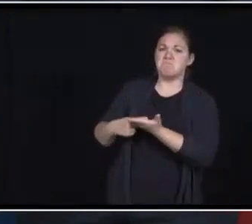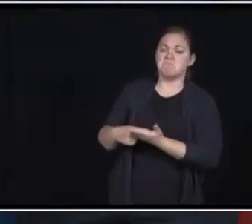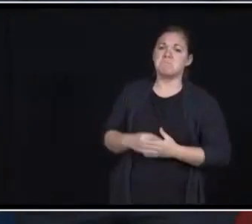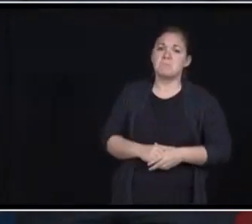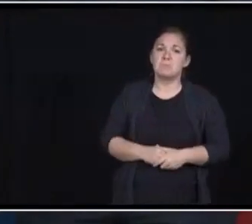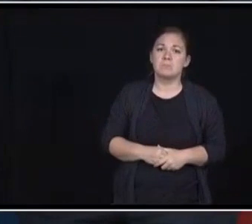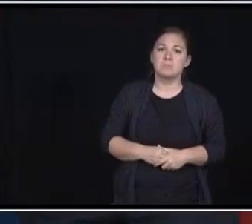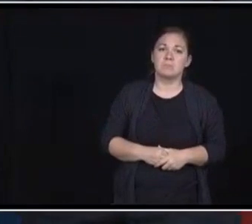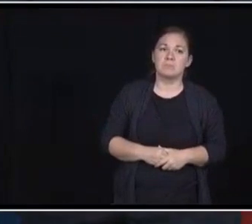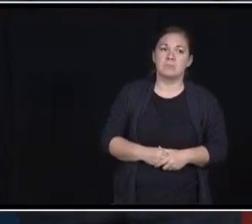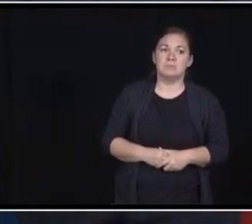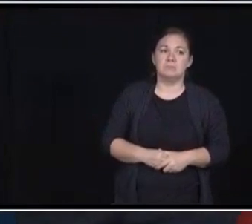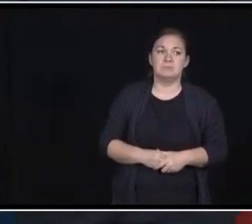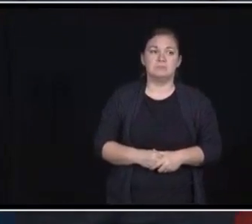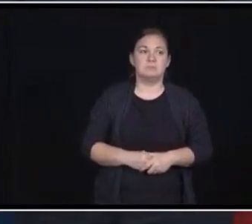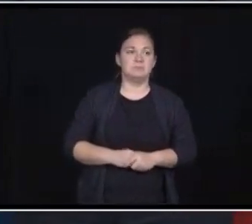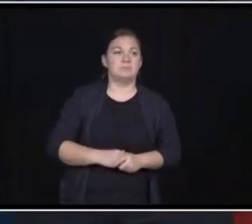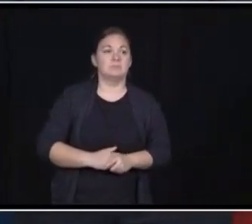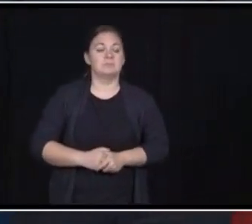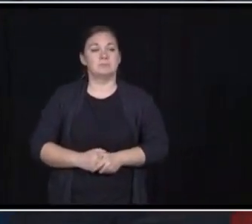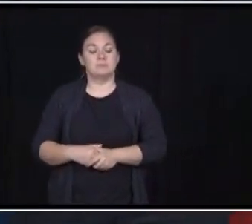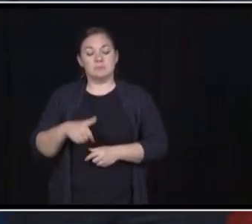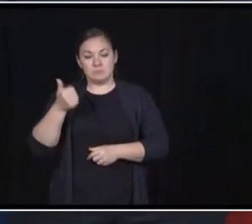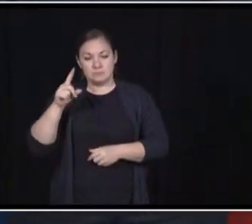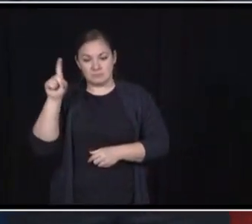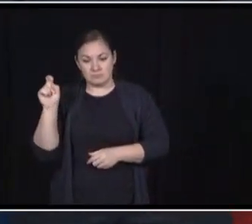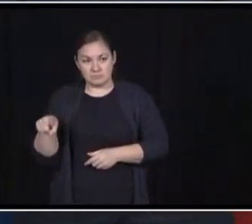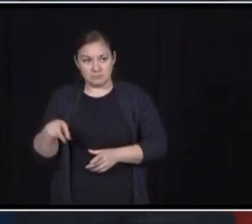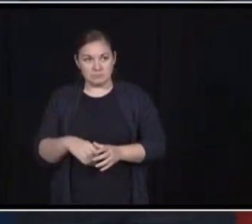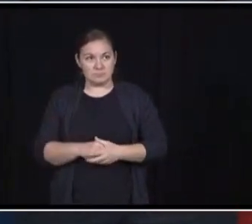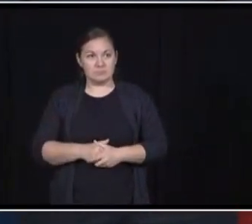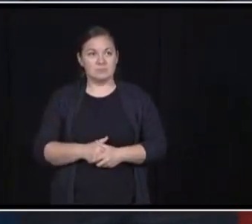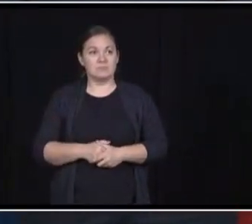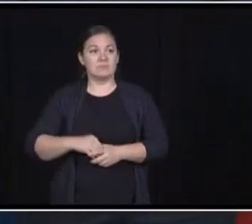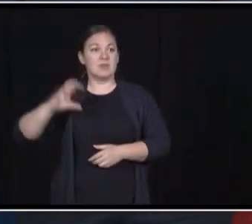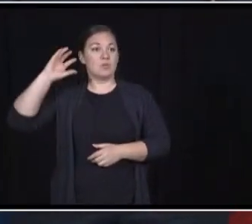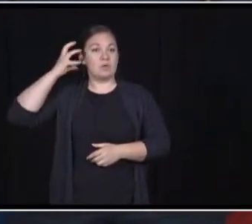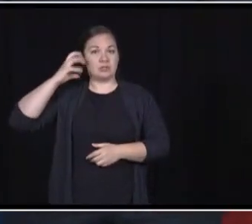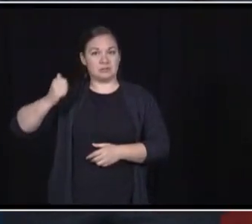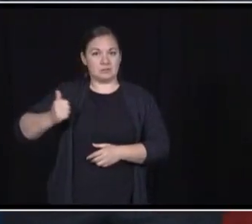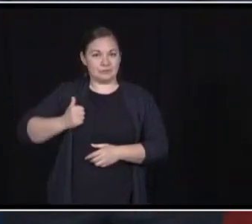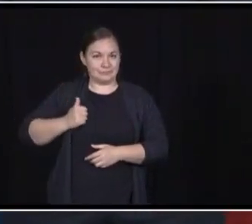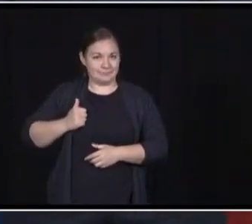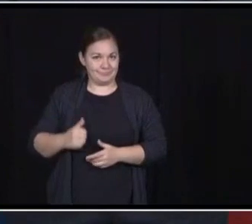We want to be careful with how we handle that, but we are seeking and having ongoing